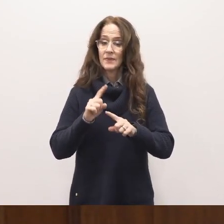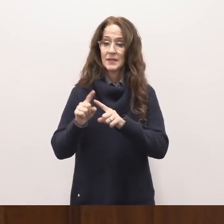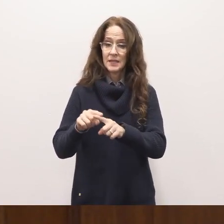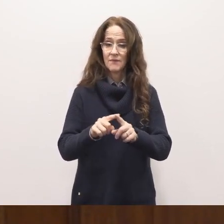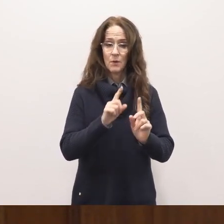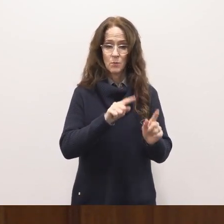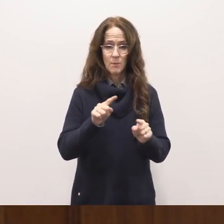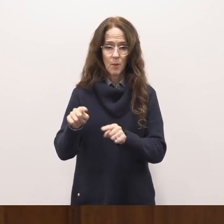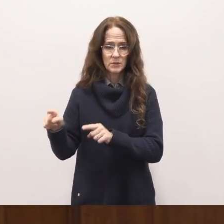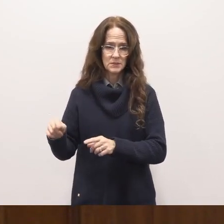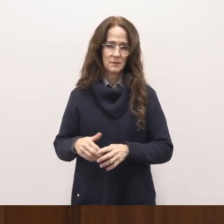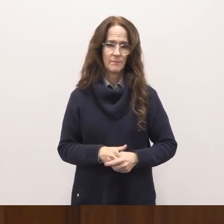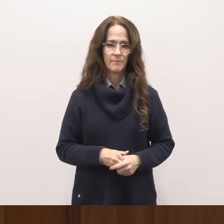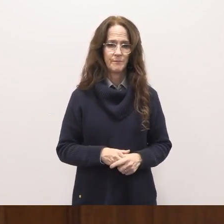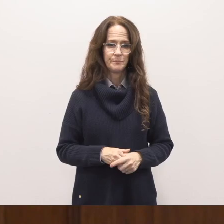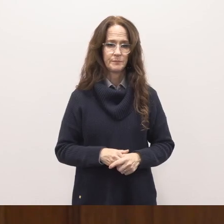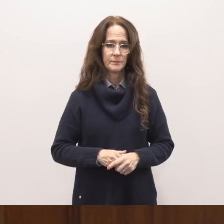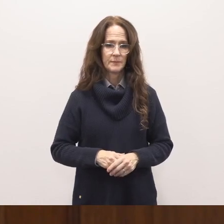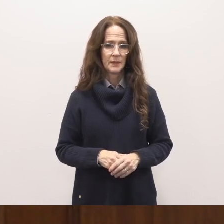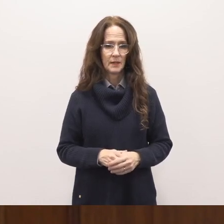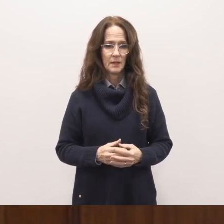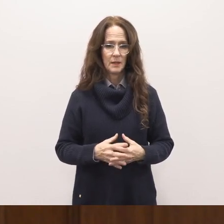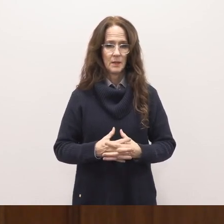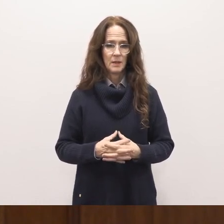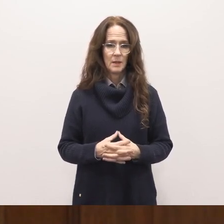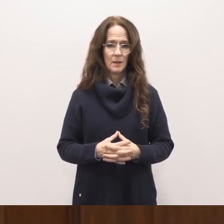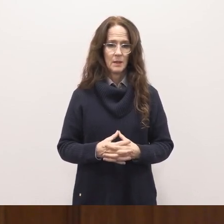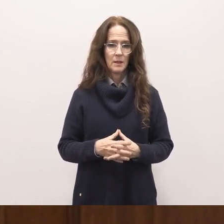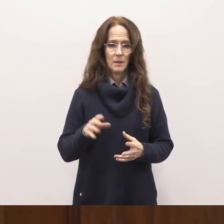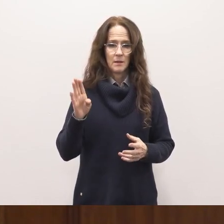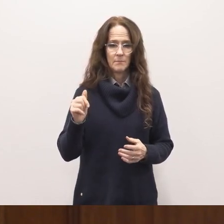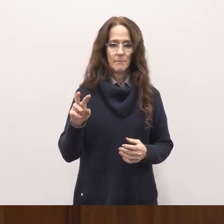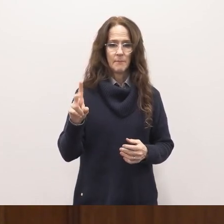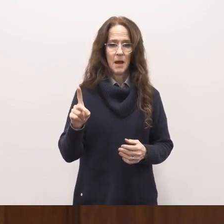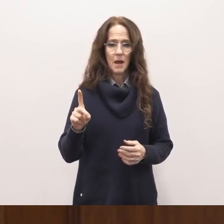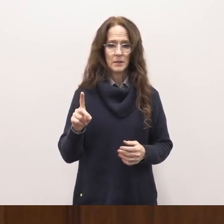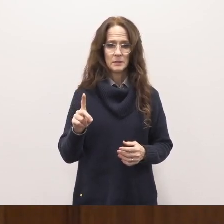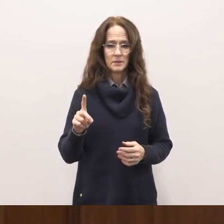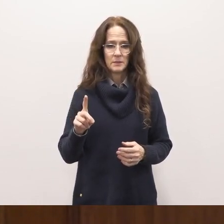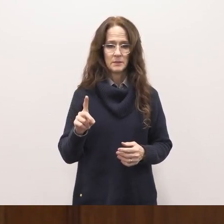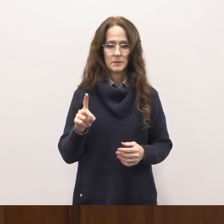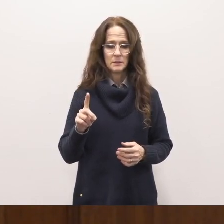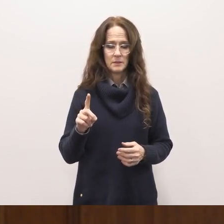So, and, you know, and I'll use our bond, the report you gave us on our bond.